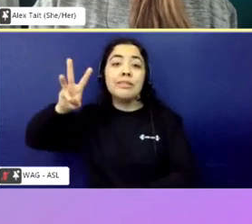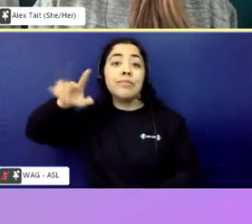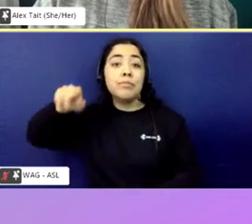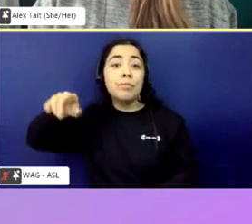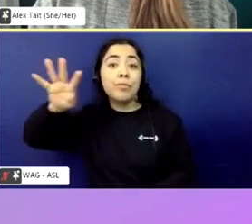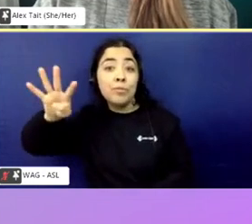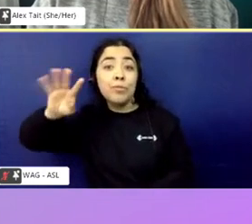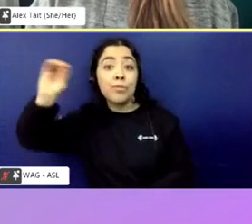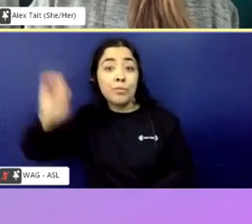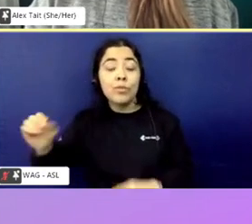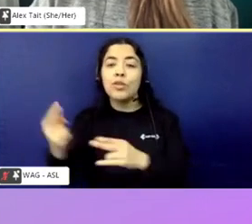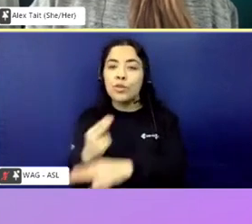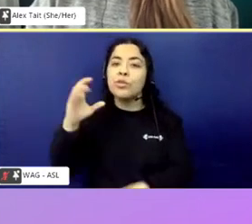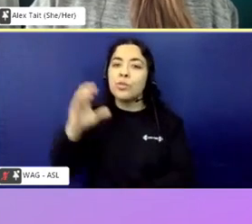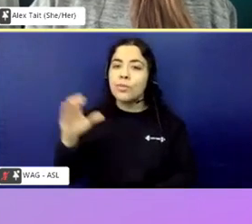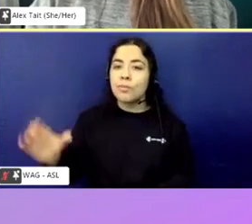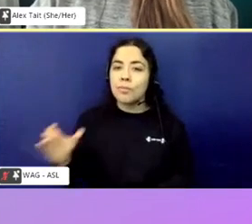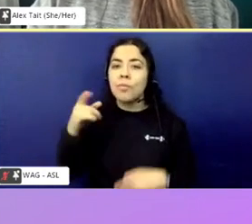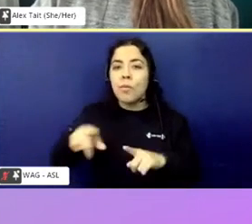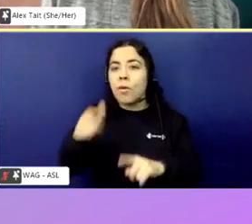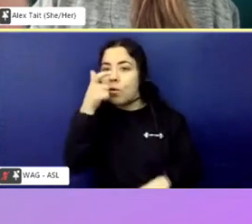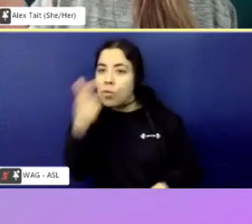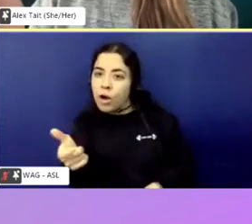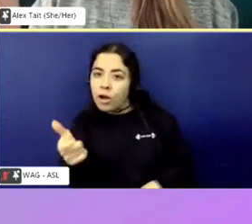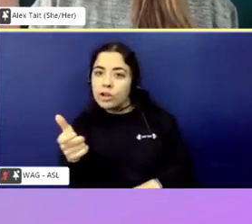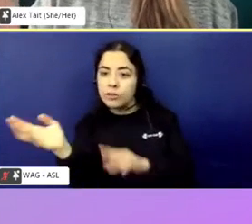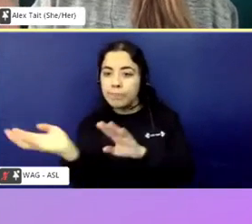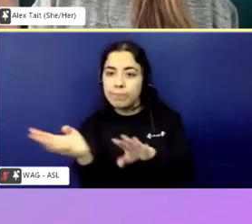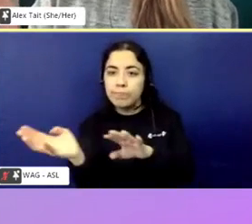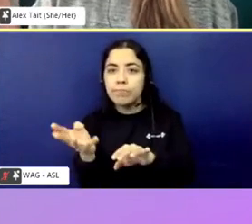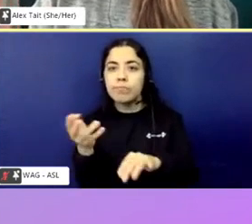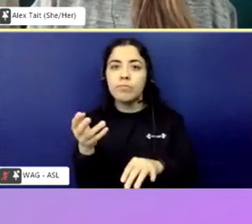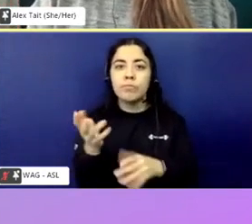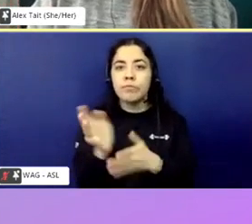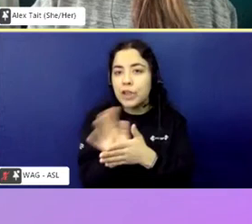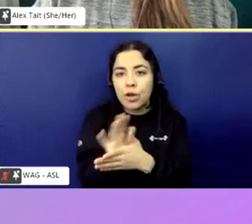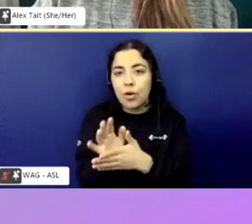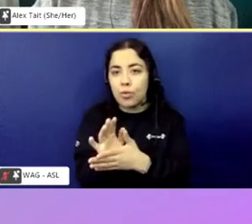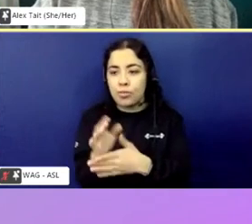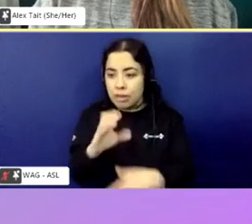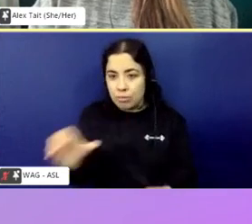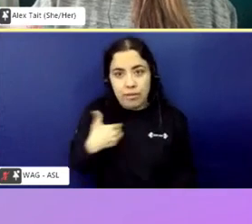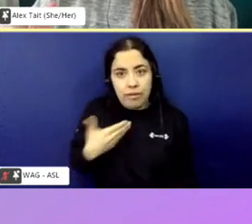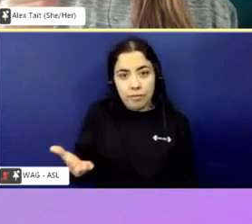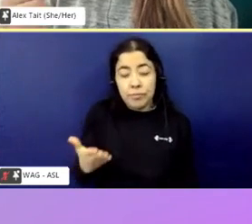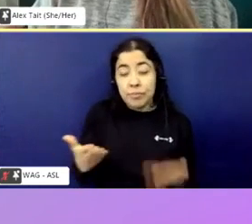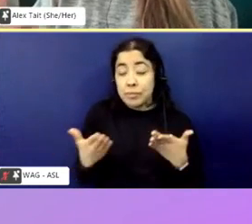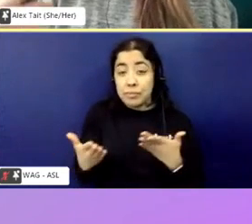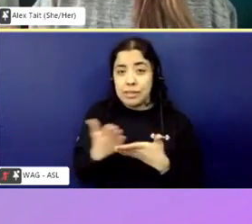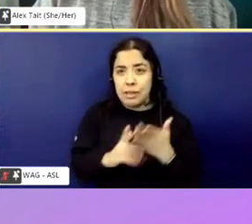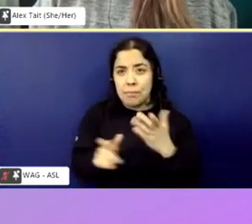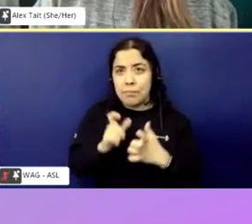settings on some of the time. N 65.4% use captions when watching or streaming video at least some of the time. So